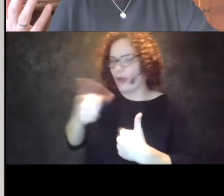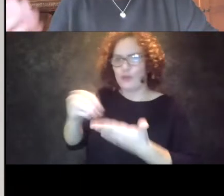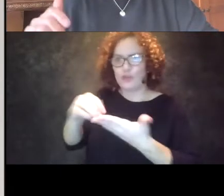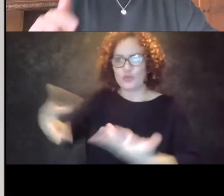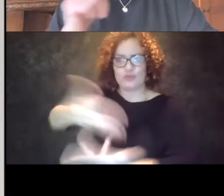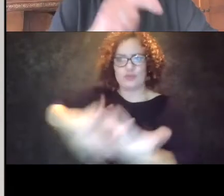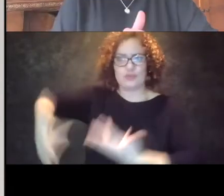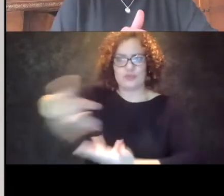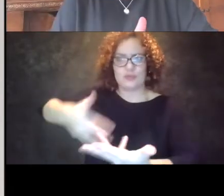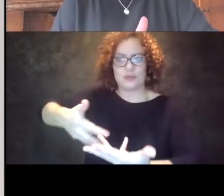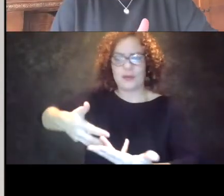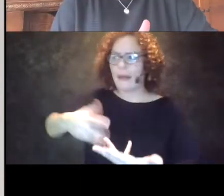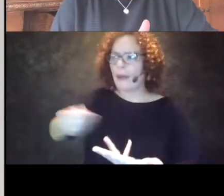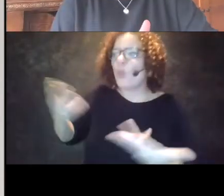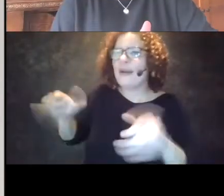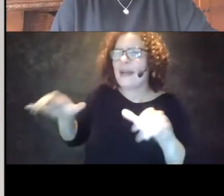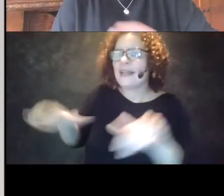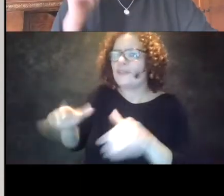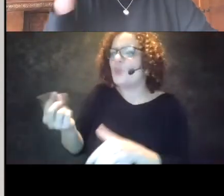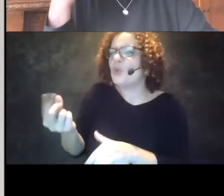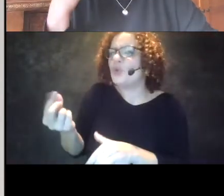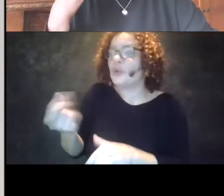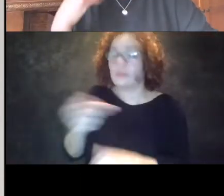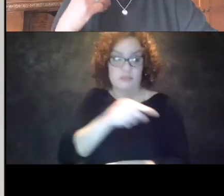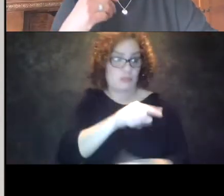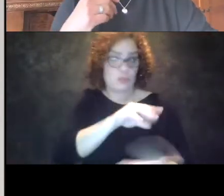and are your students engaging in the same thing. So again, we want to think back to